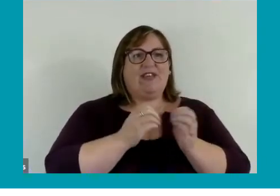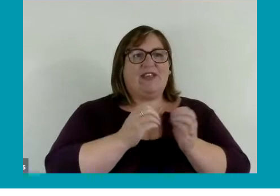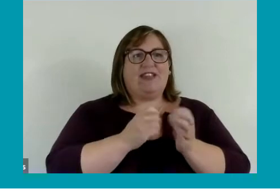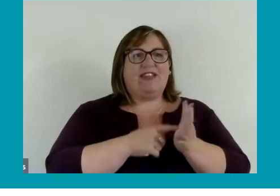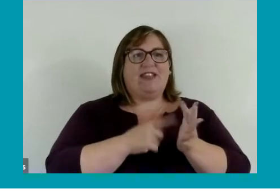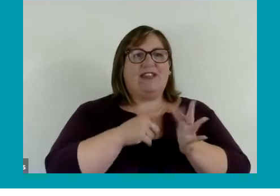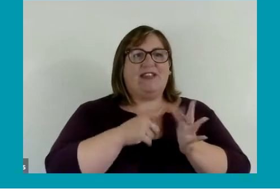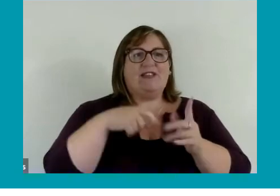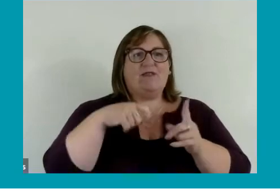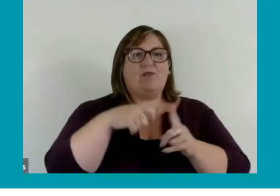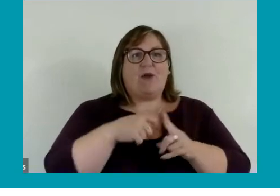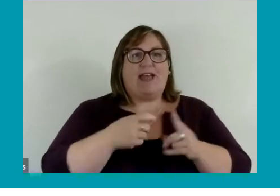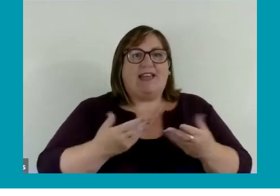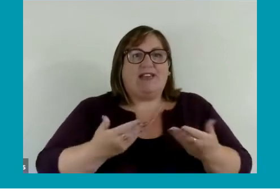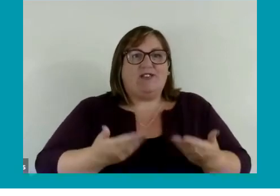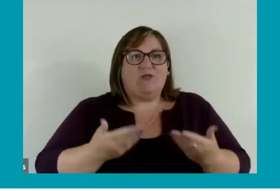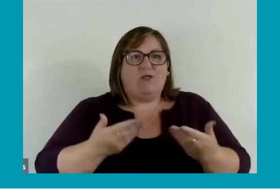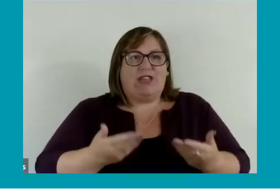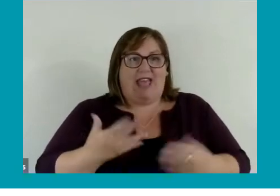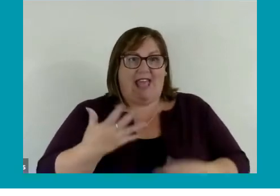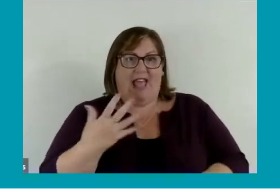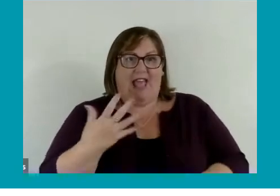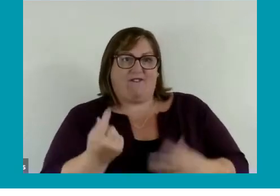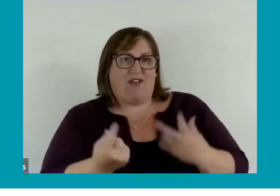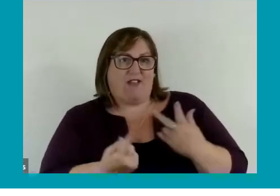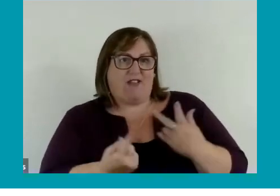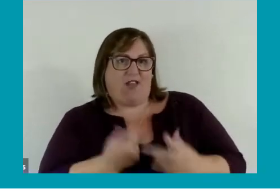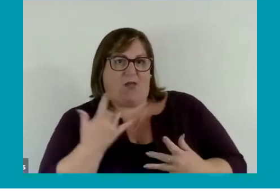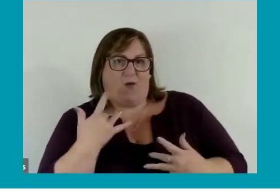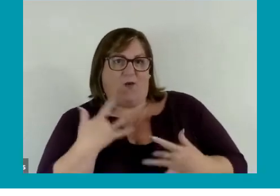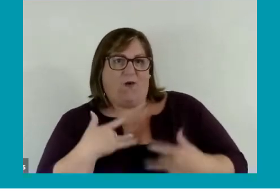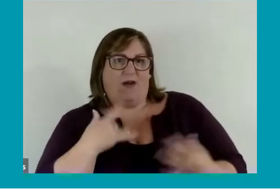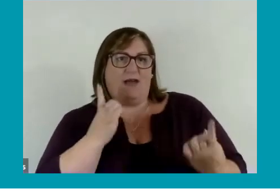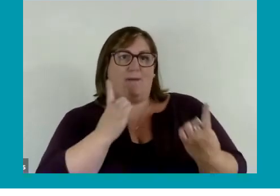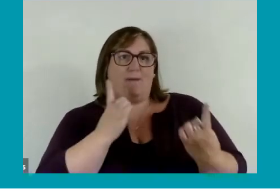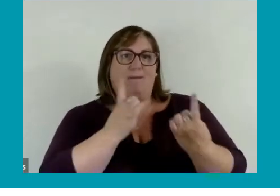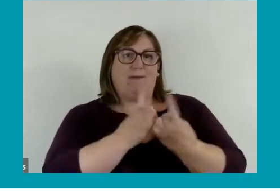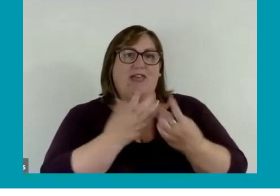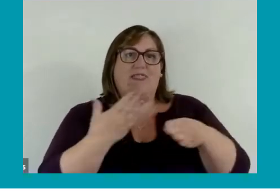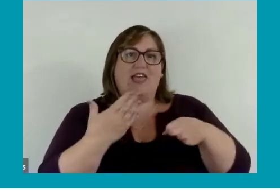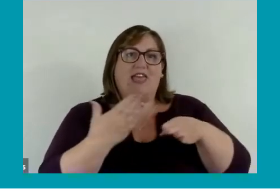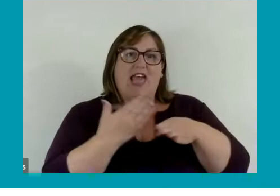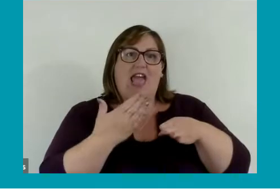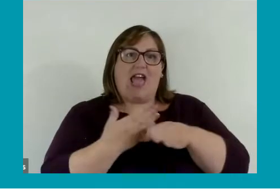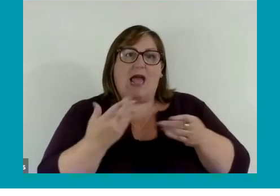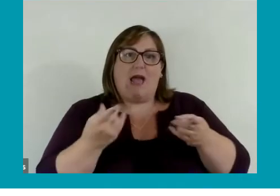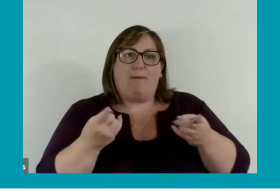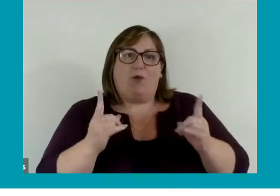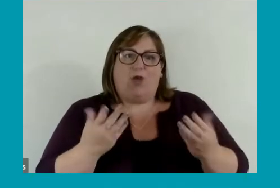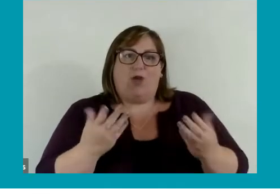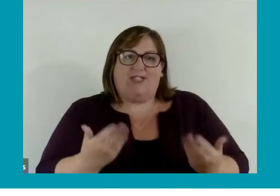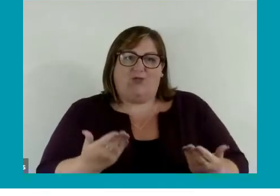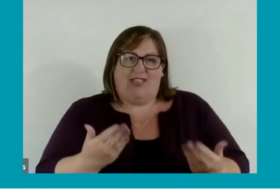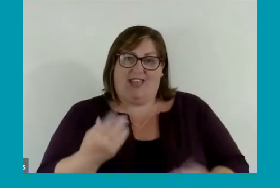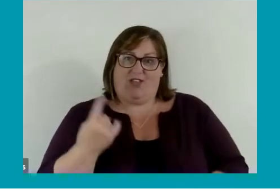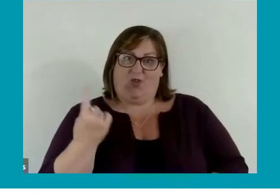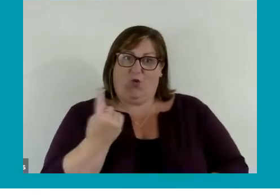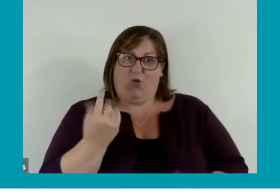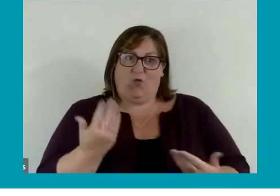exciting meet the employer session, so we are meeting with the John Lewis Partnership today